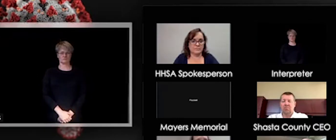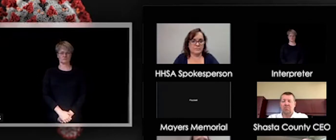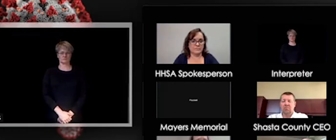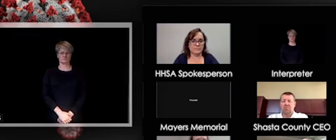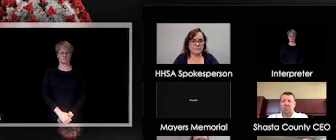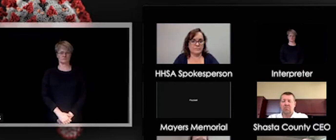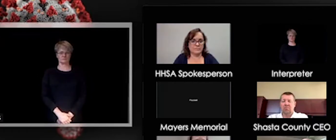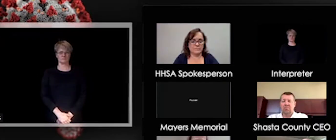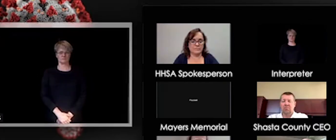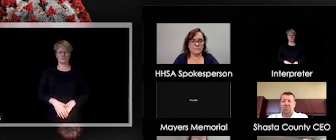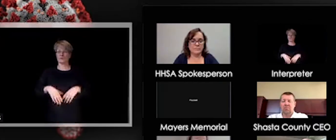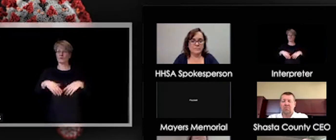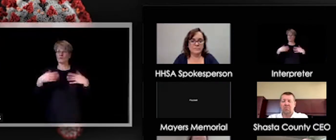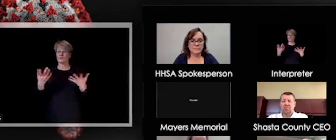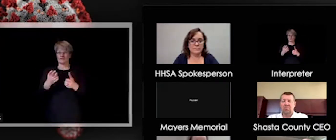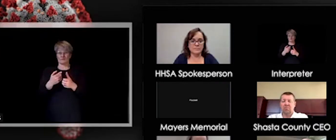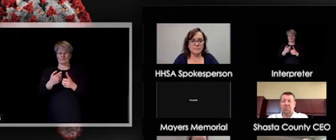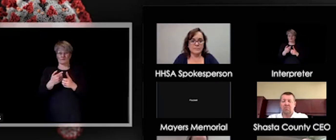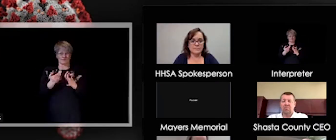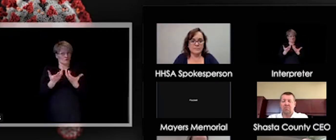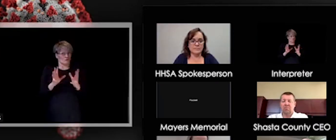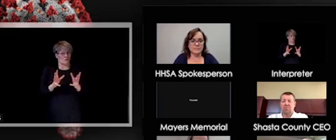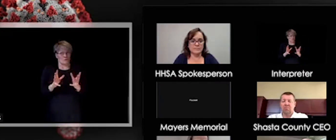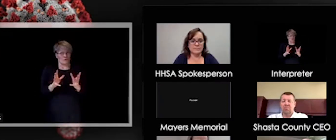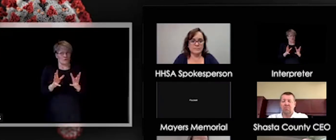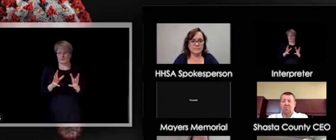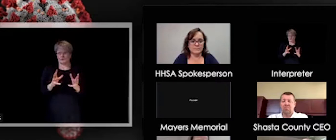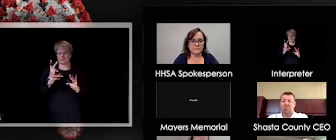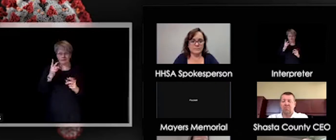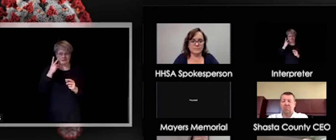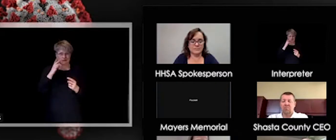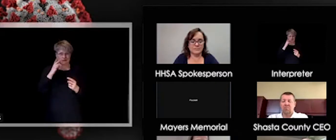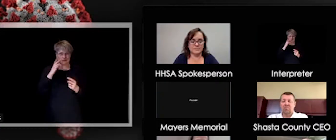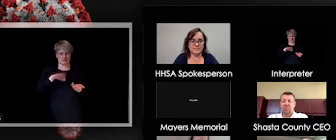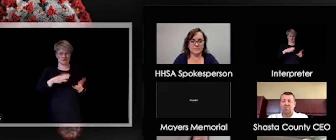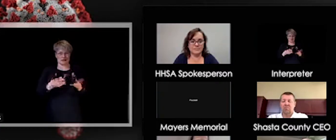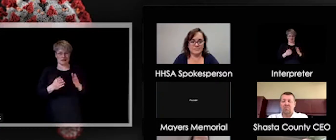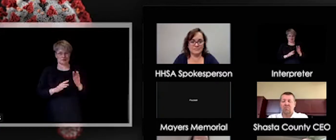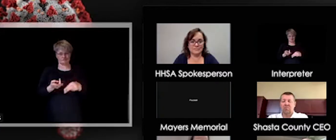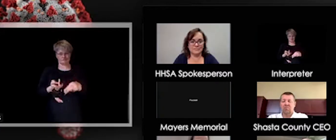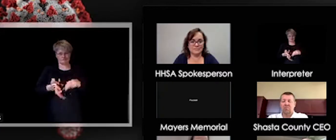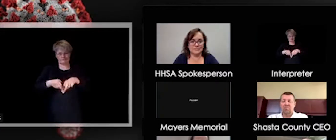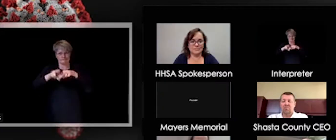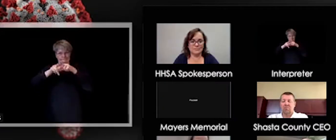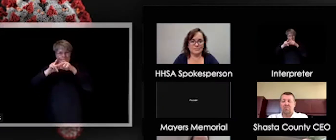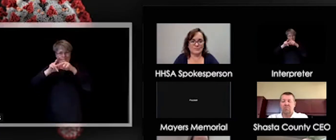in deaths. That more of a late indicator. It includes indicators in three categories